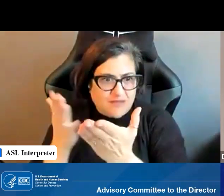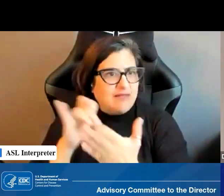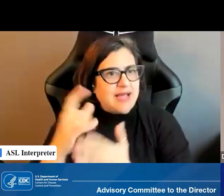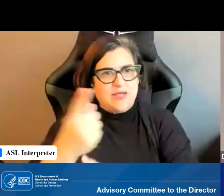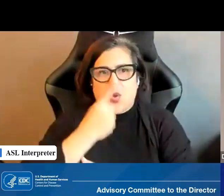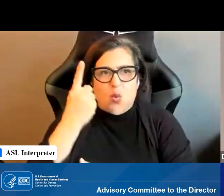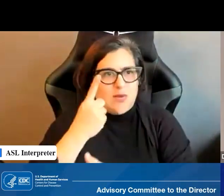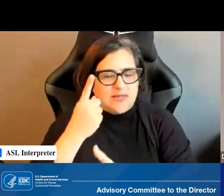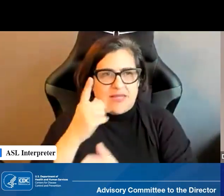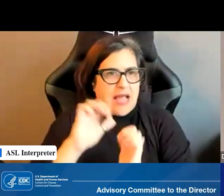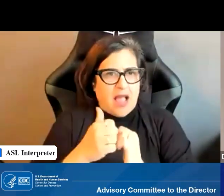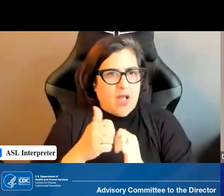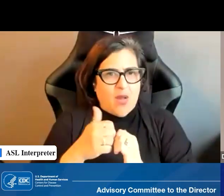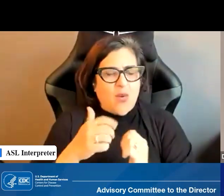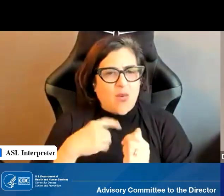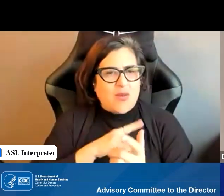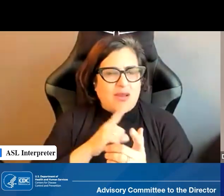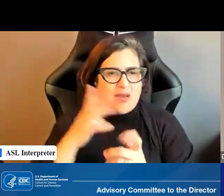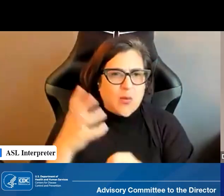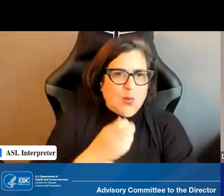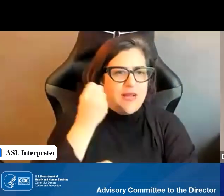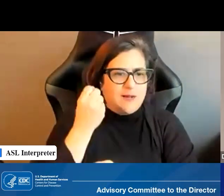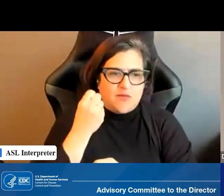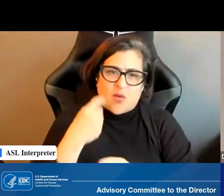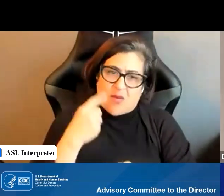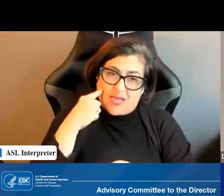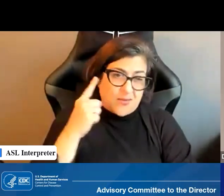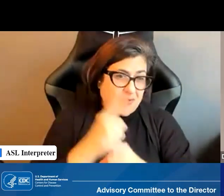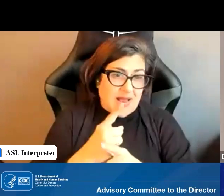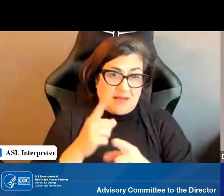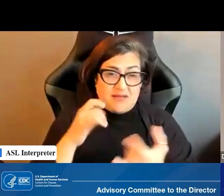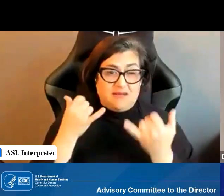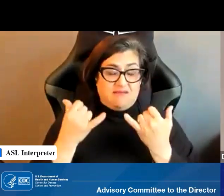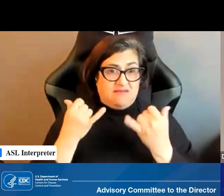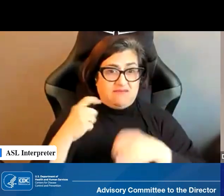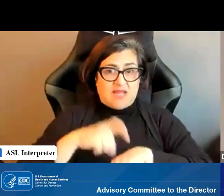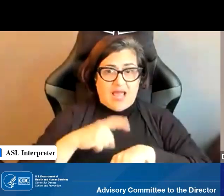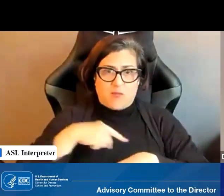And I think we're right in that space right now where we're having to truly double down on rebuilding.